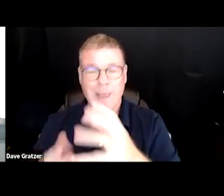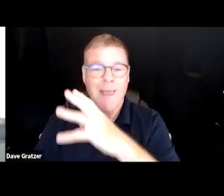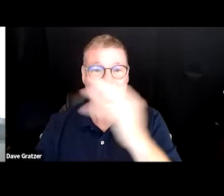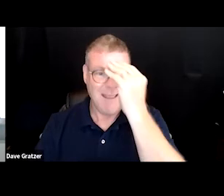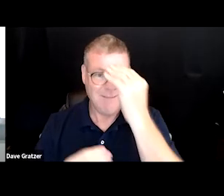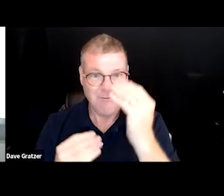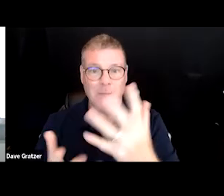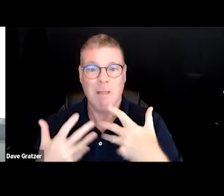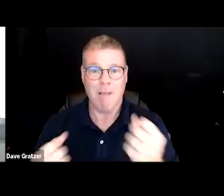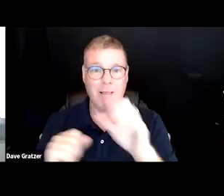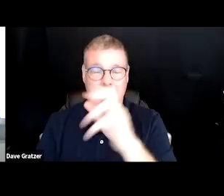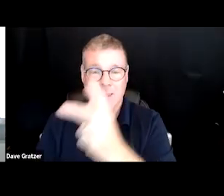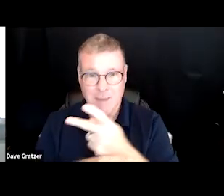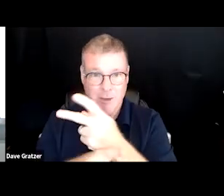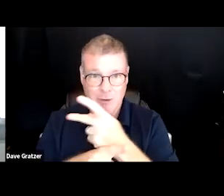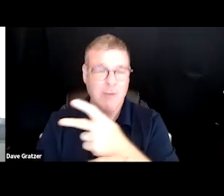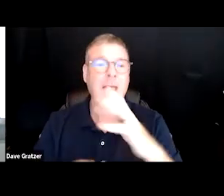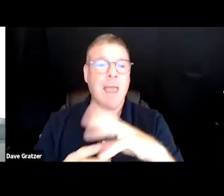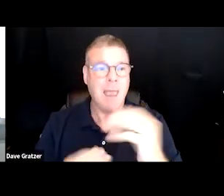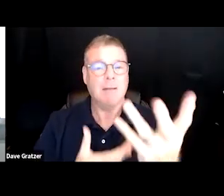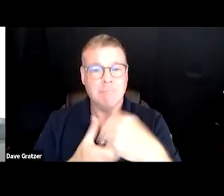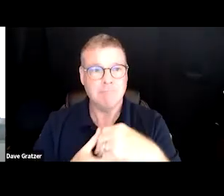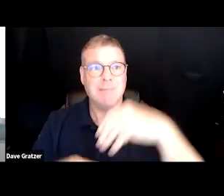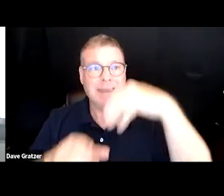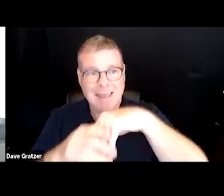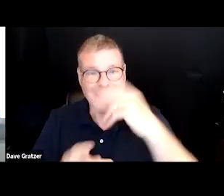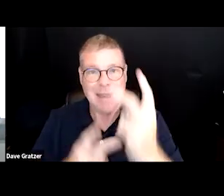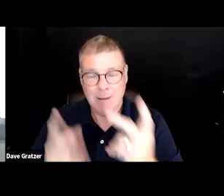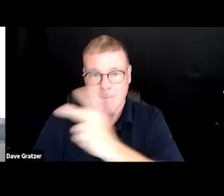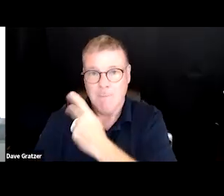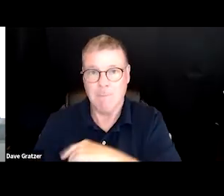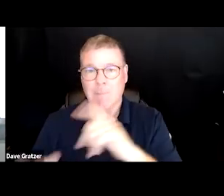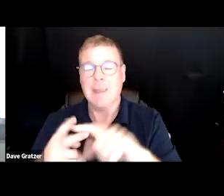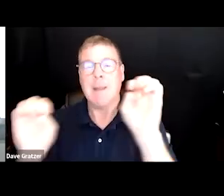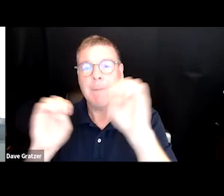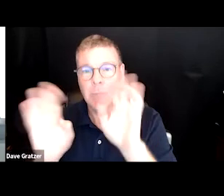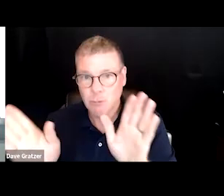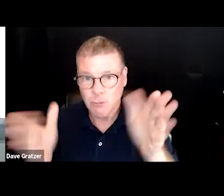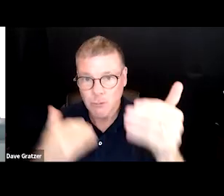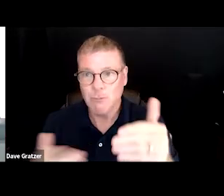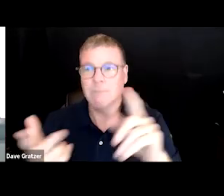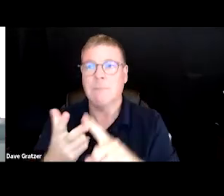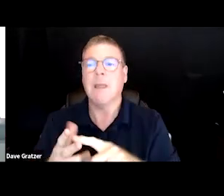bringing in looping into the conversation, inpatient visits, ED visits, opiate overdoses, that we can look at this